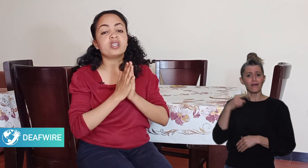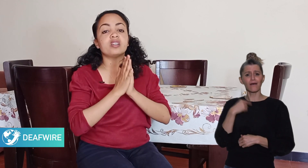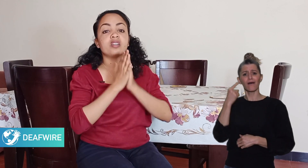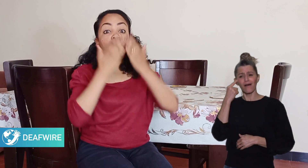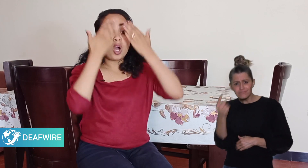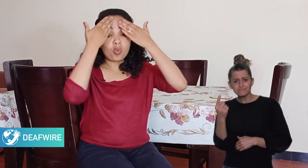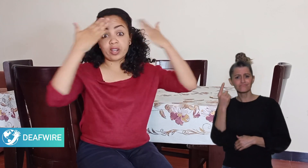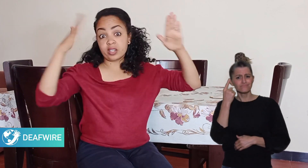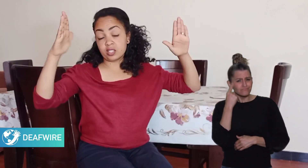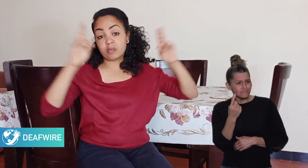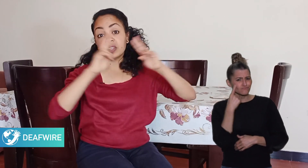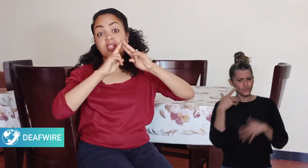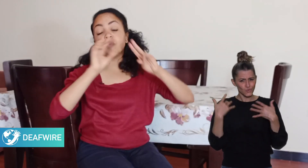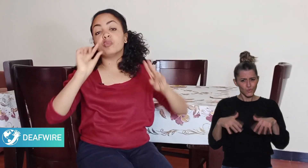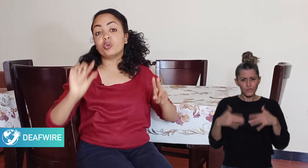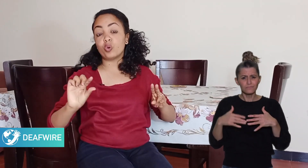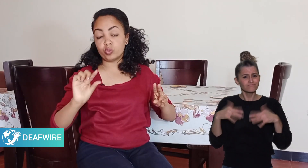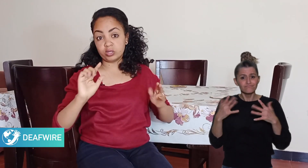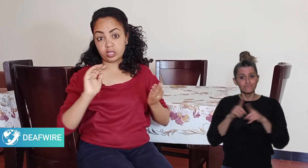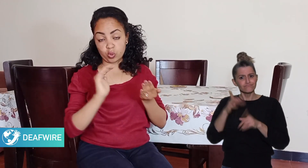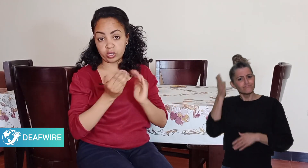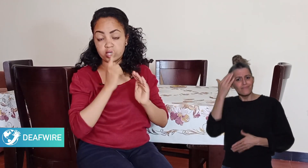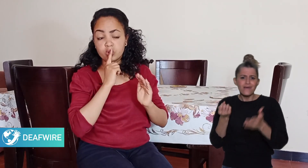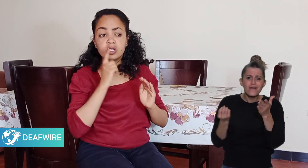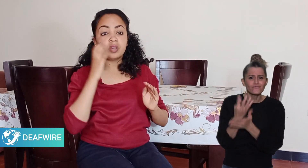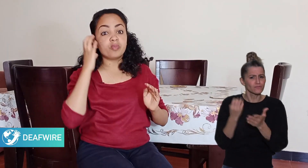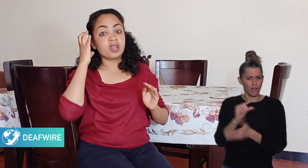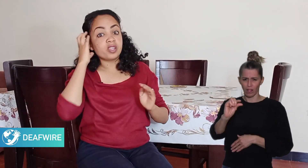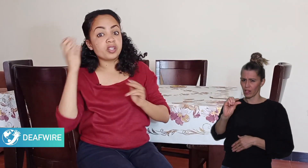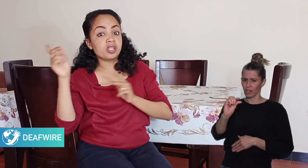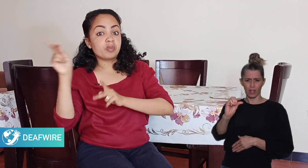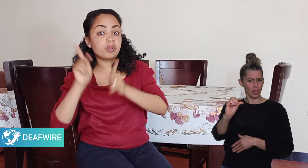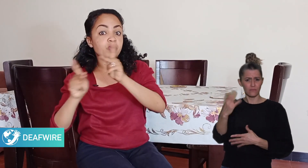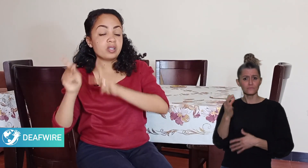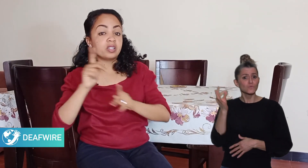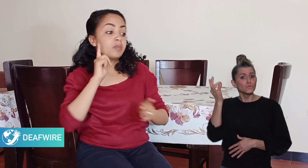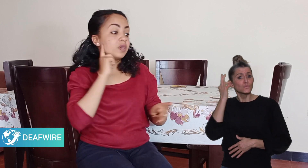As I was growing up, I noticed that there was